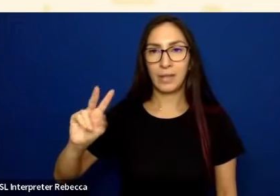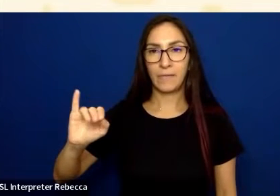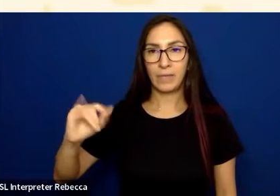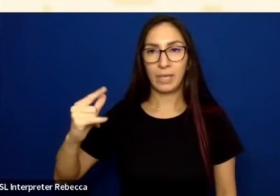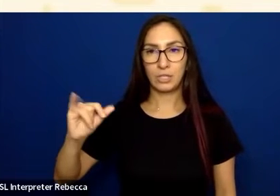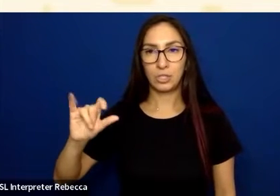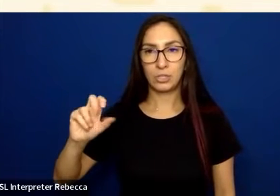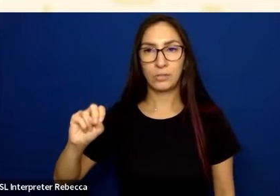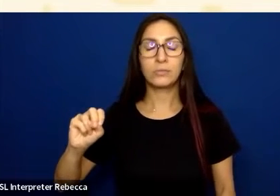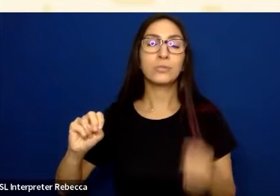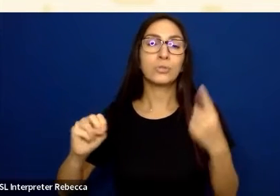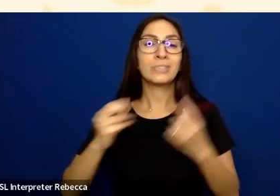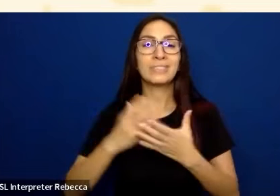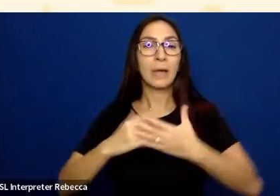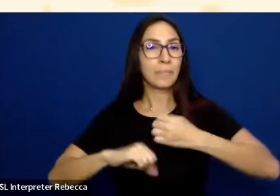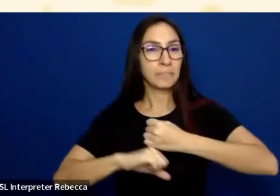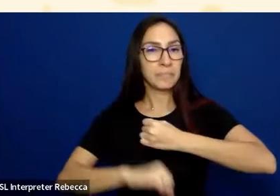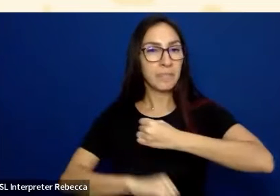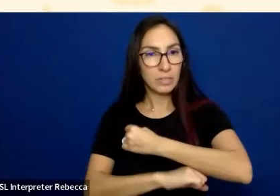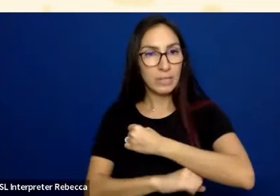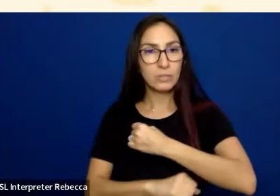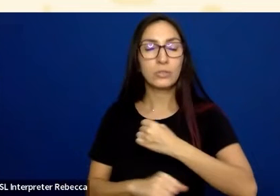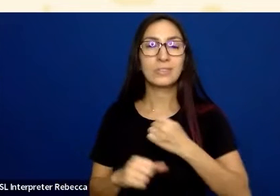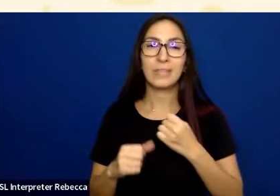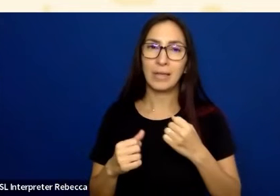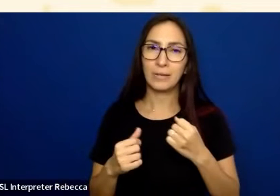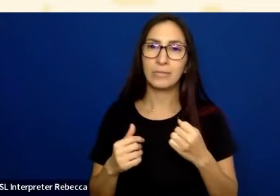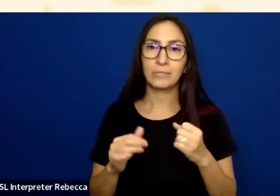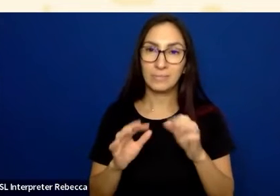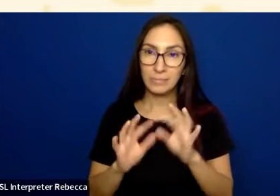to be worthy about, to be keeping in mind.